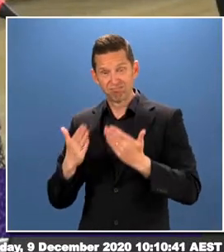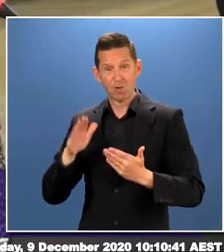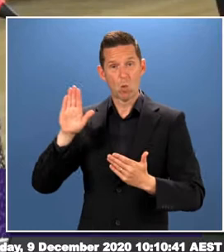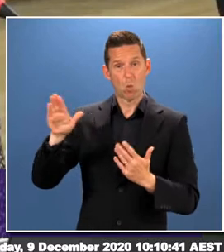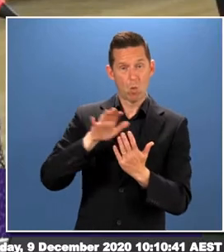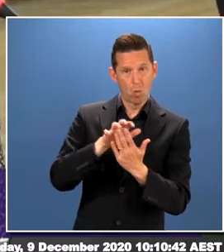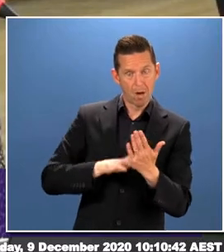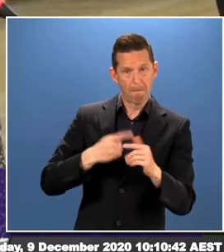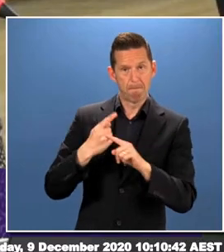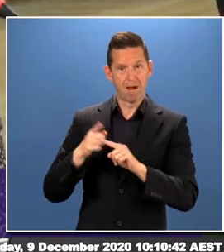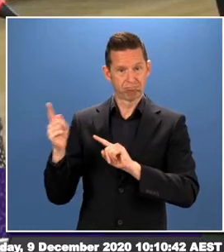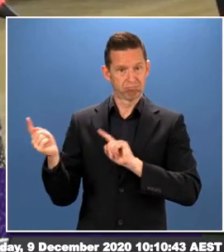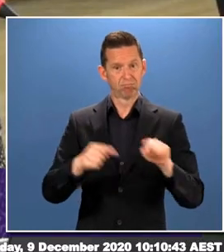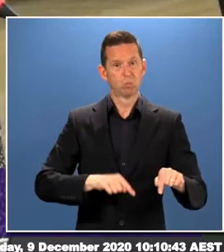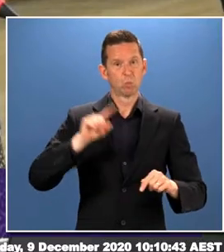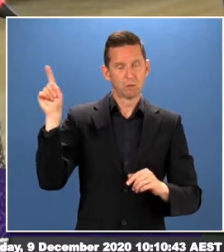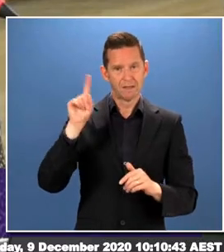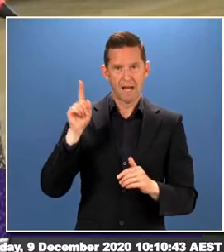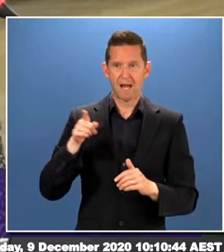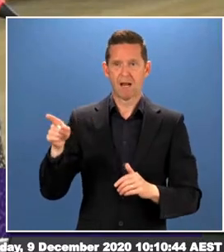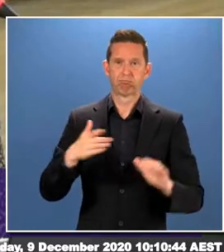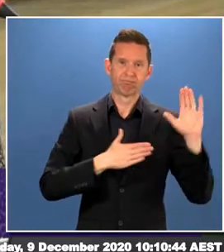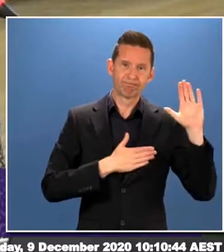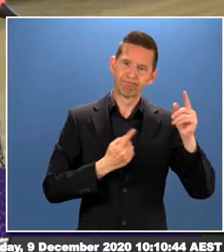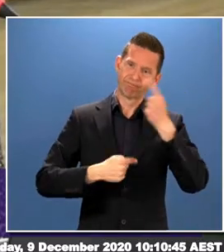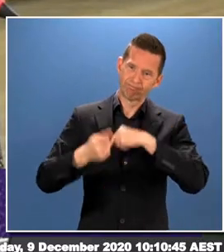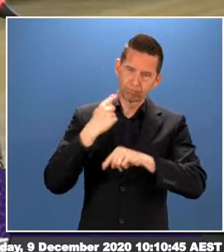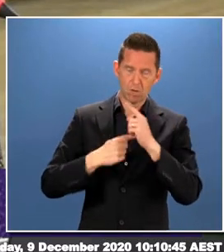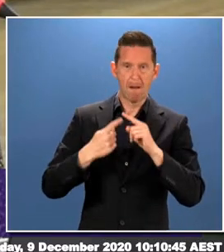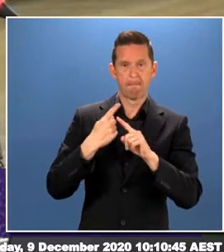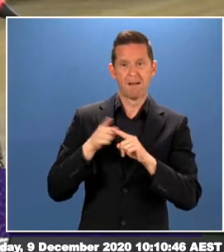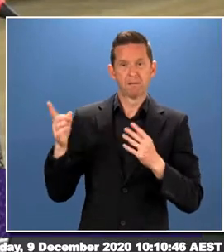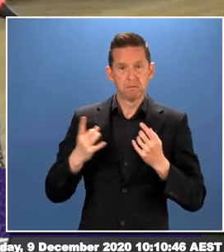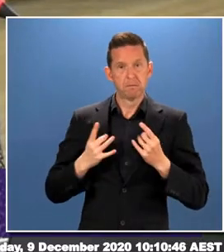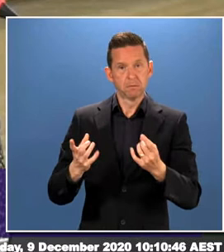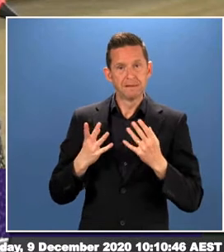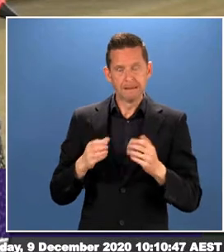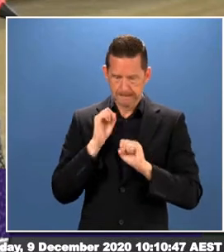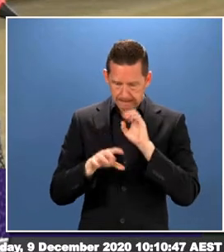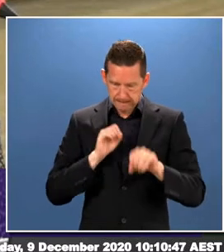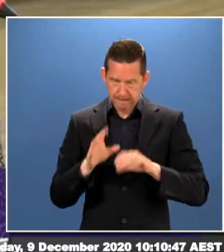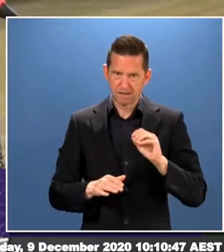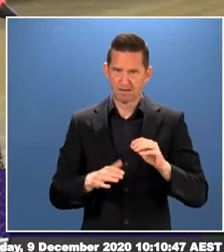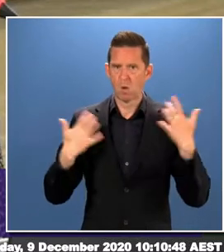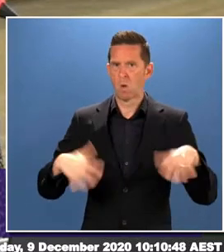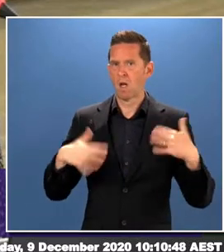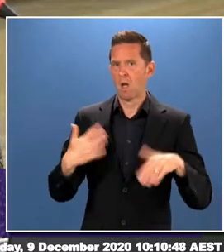appearing today to give the evidence and in the preparation that you've so clearly done to present your evidence today.